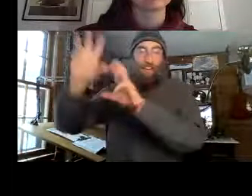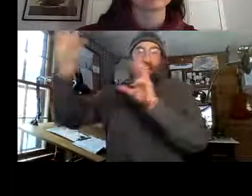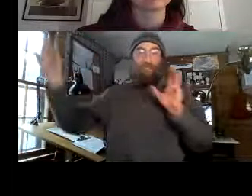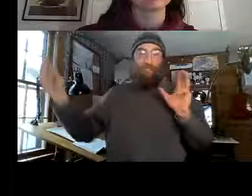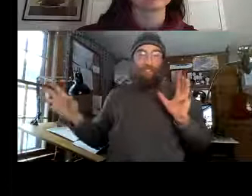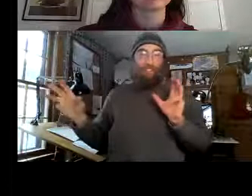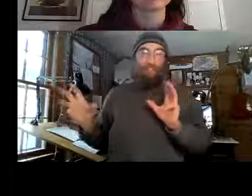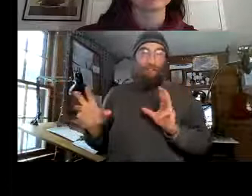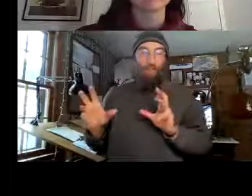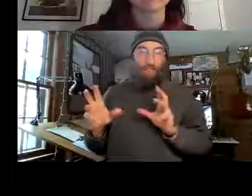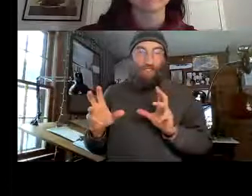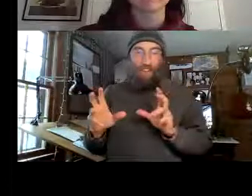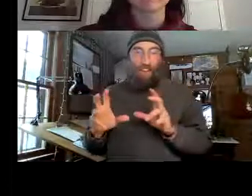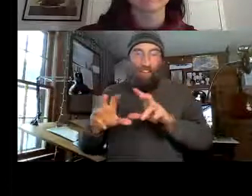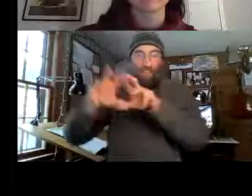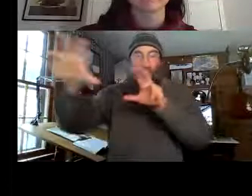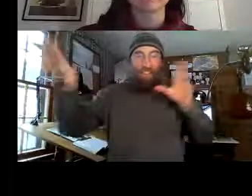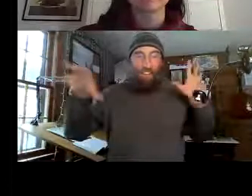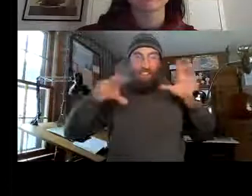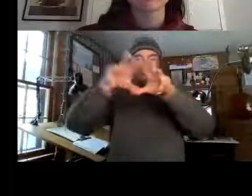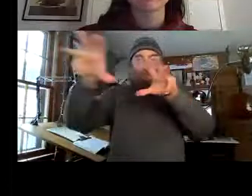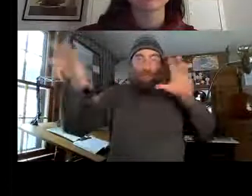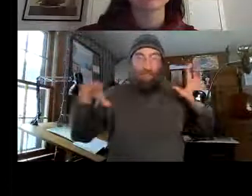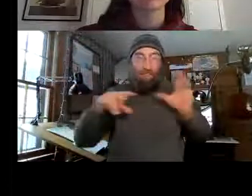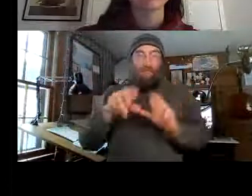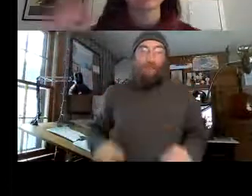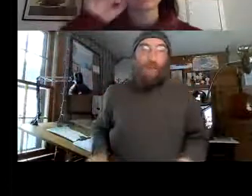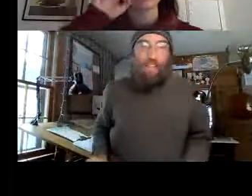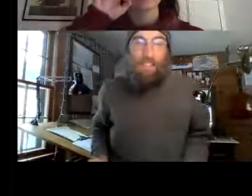and knows very little of the world other than his little roots around these